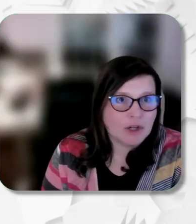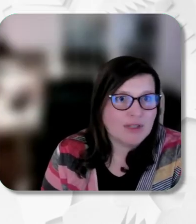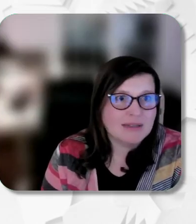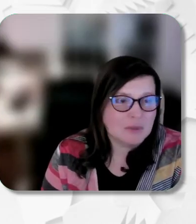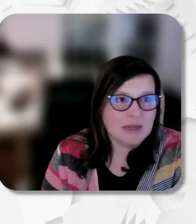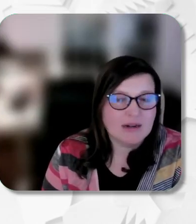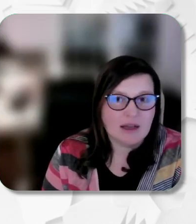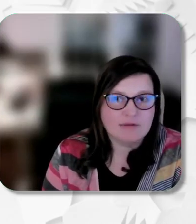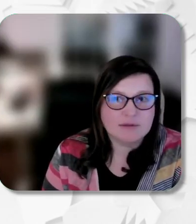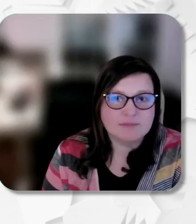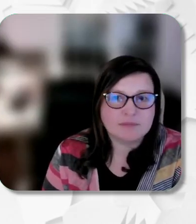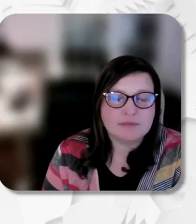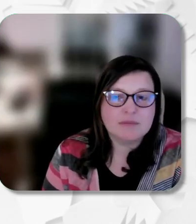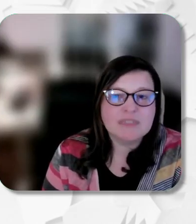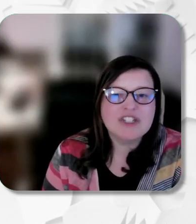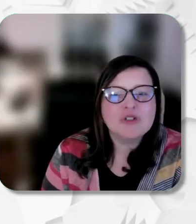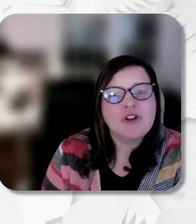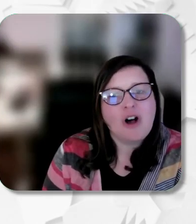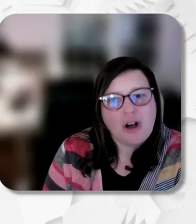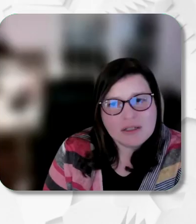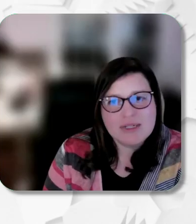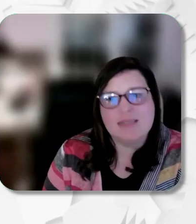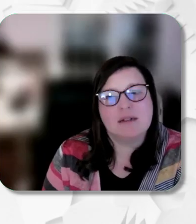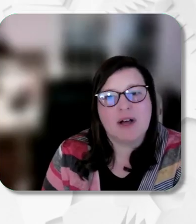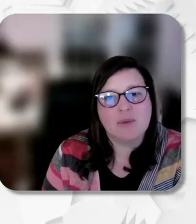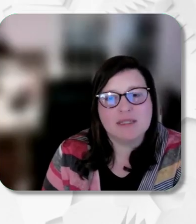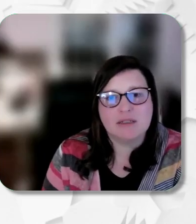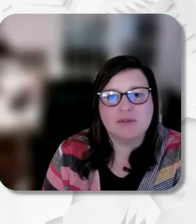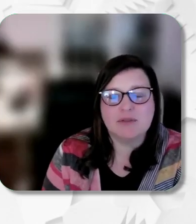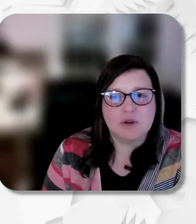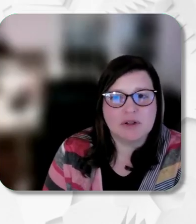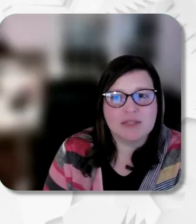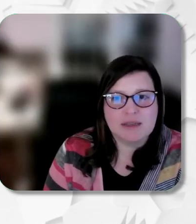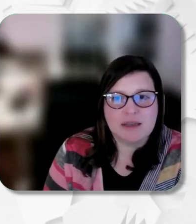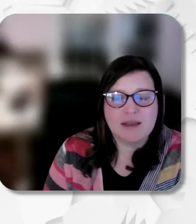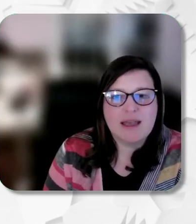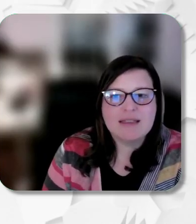argue that it's simply not enough. Children also need to develop the skills of critical thinking.